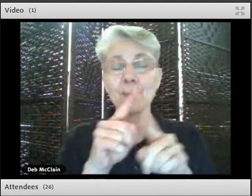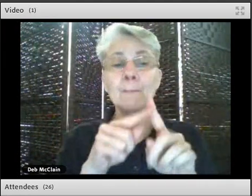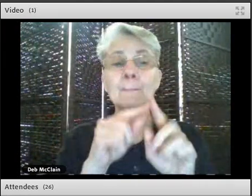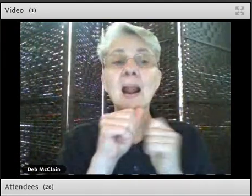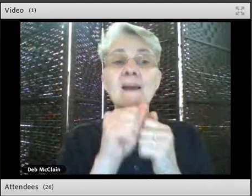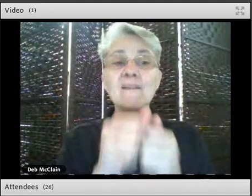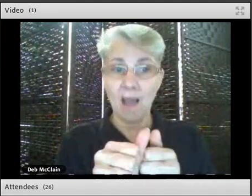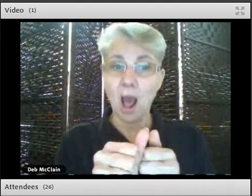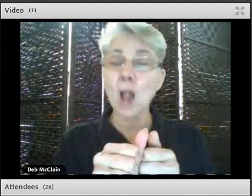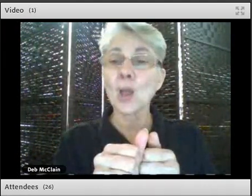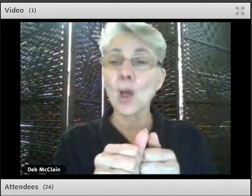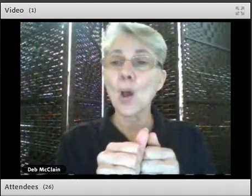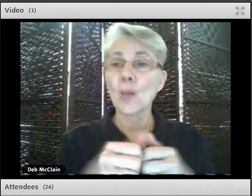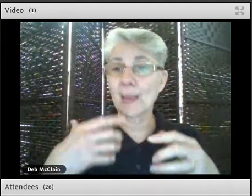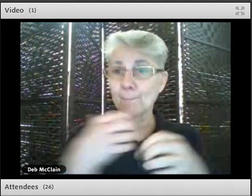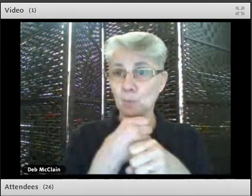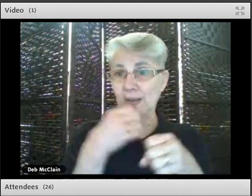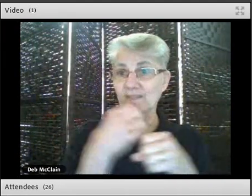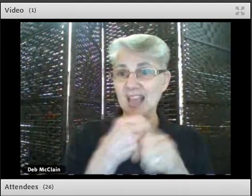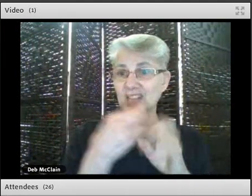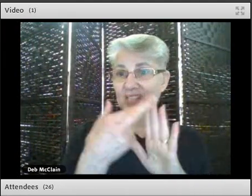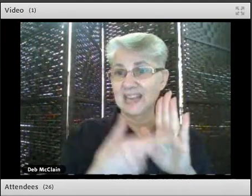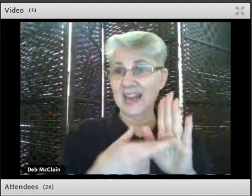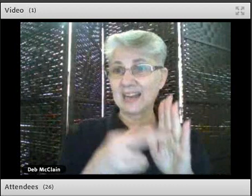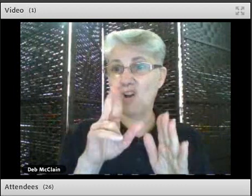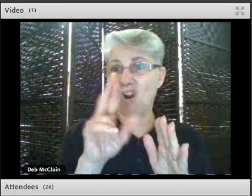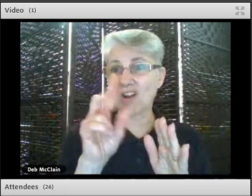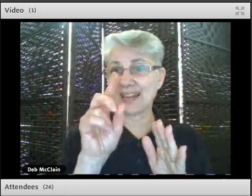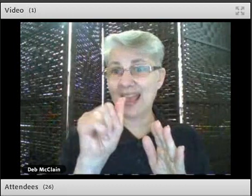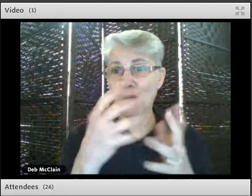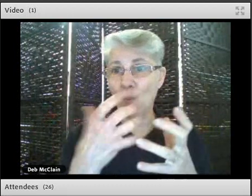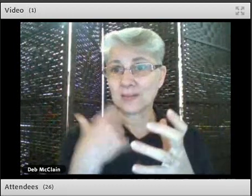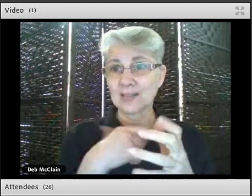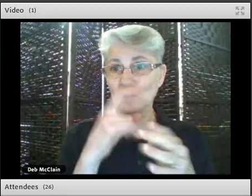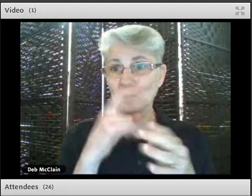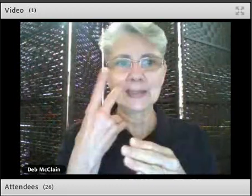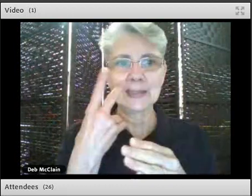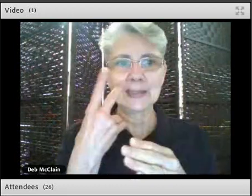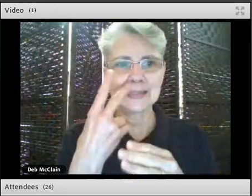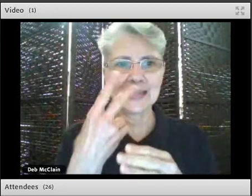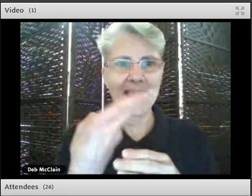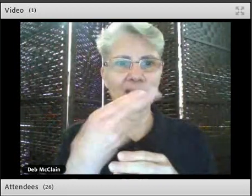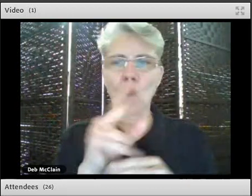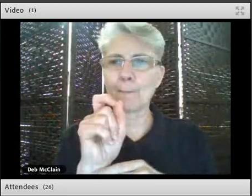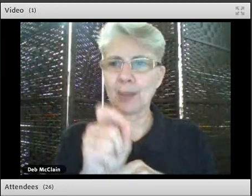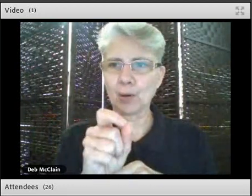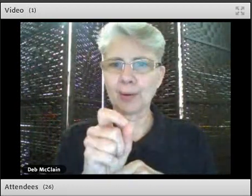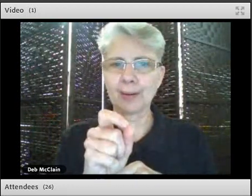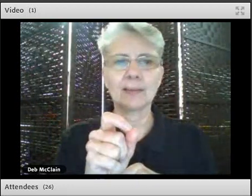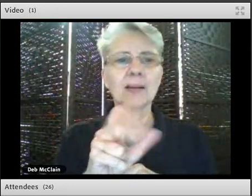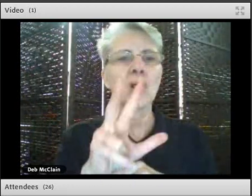as opposed to "hrs" that we see on the website. Again, if it's presented there,